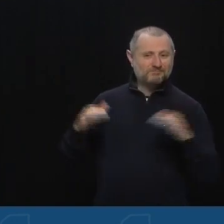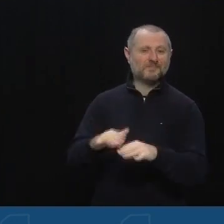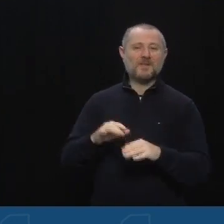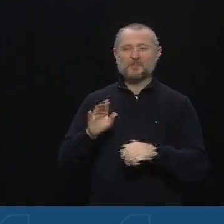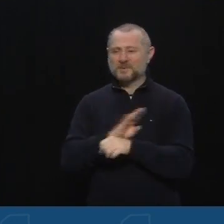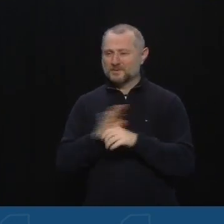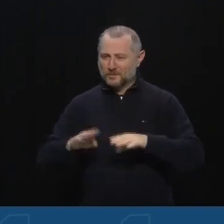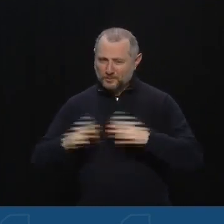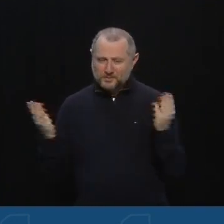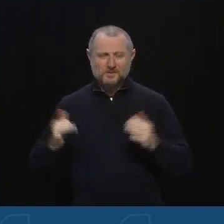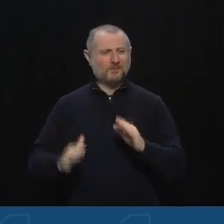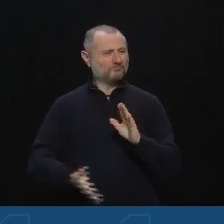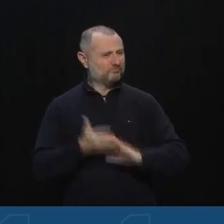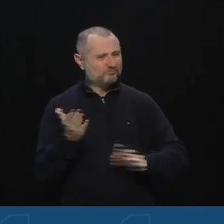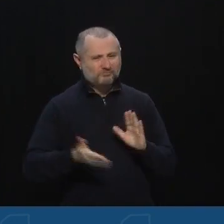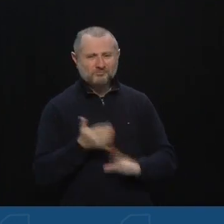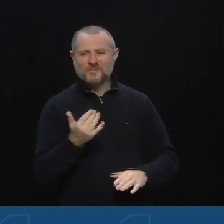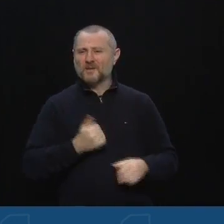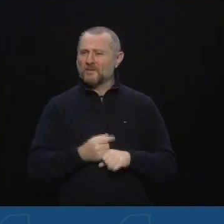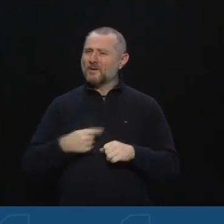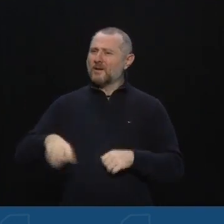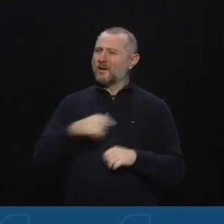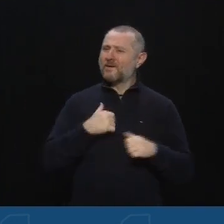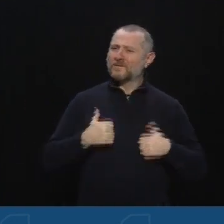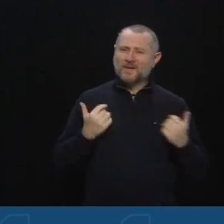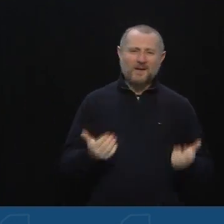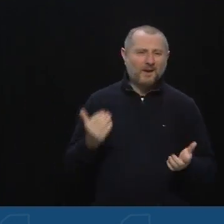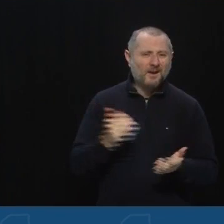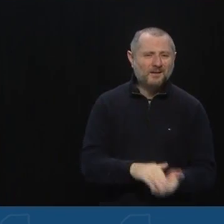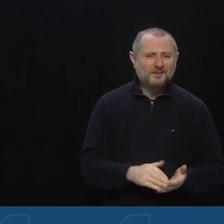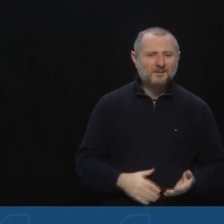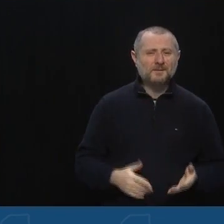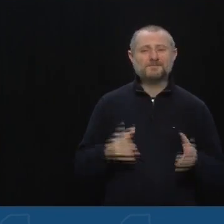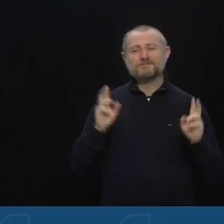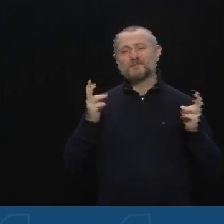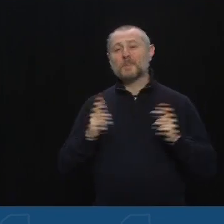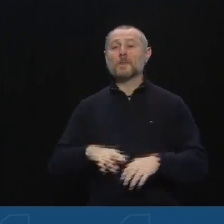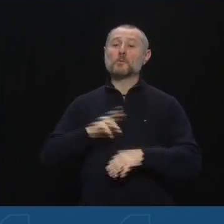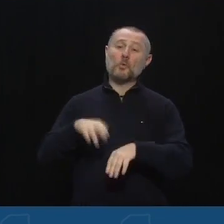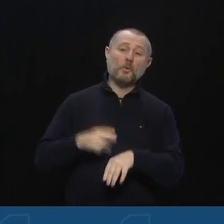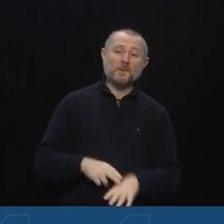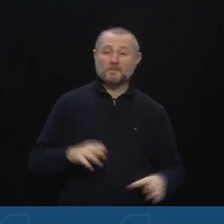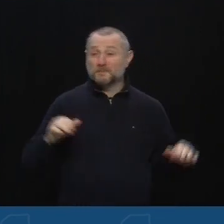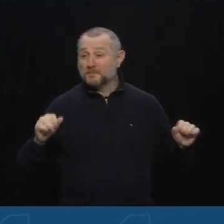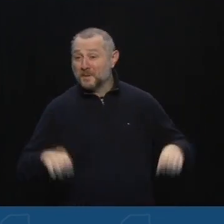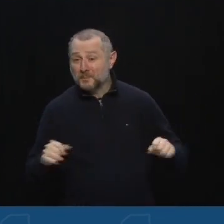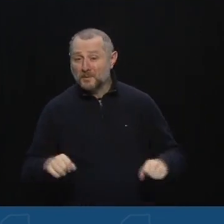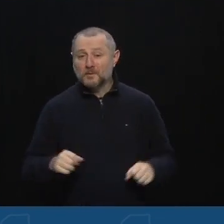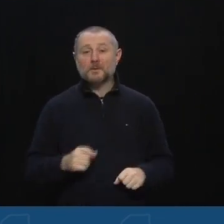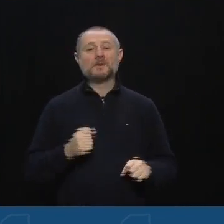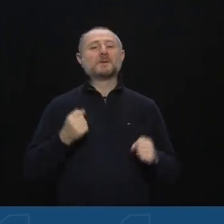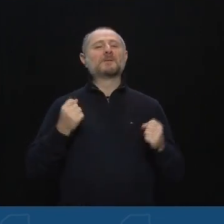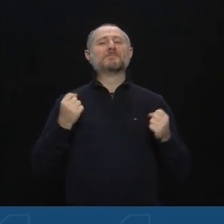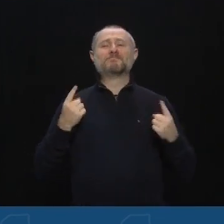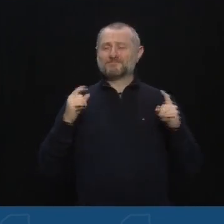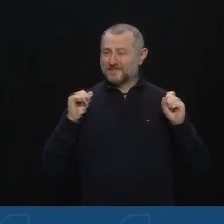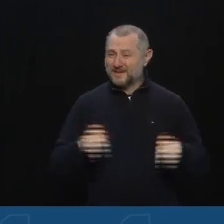HEALTHY, BUT ALSO KEEPING OUR SCHOOLS OPEN. KEEPING OUR BUSINESSES OPEN. KEEPING OUR LIVES ONCE AGAIN